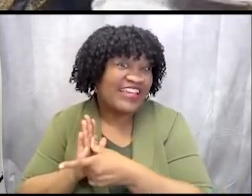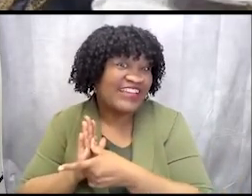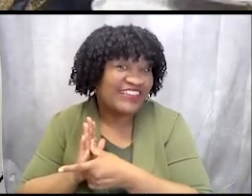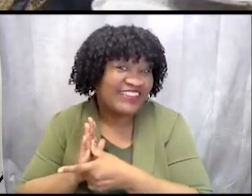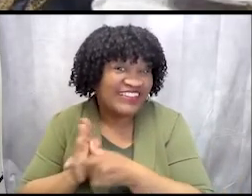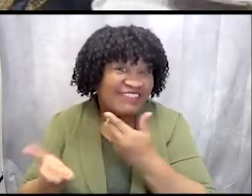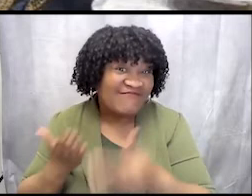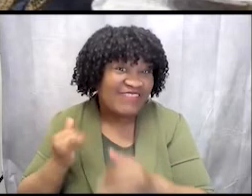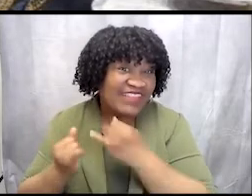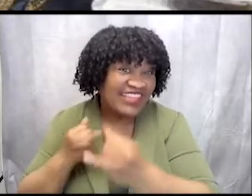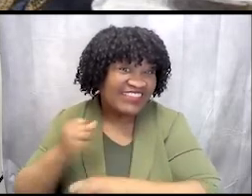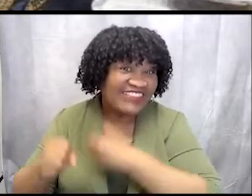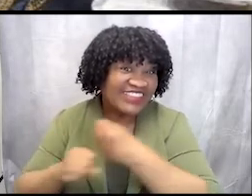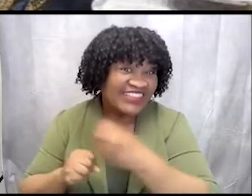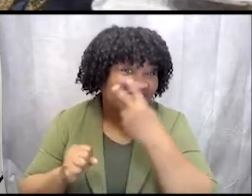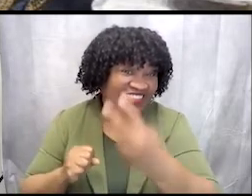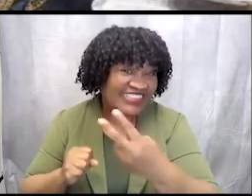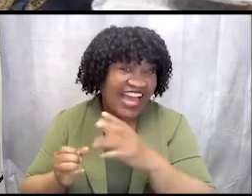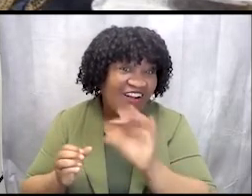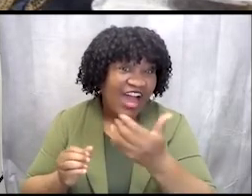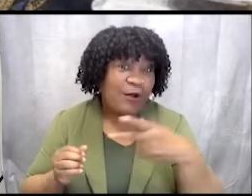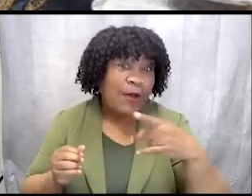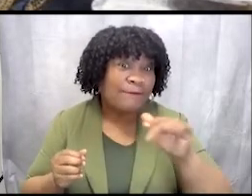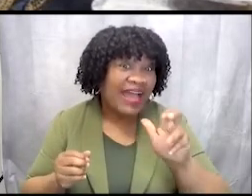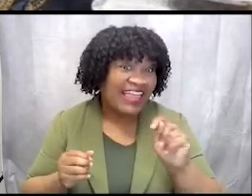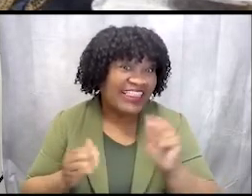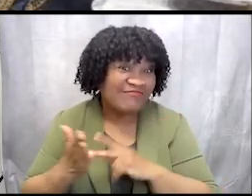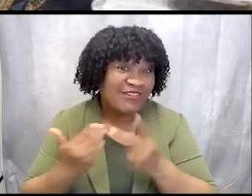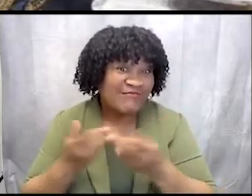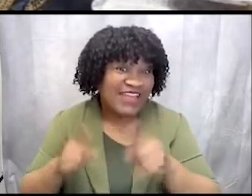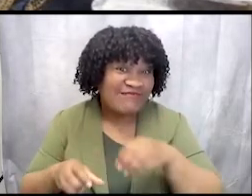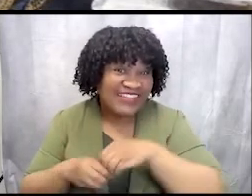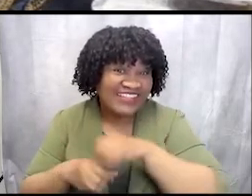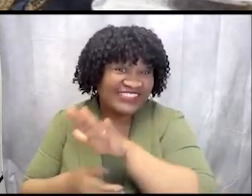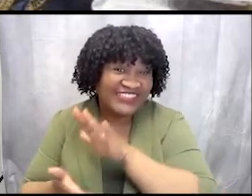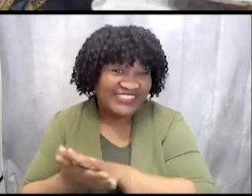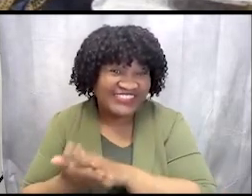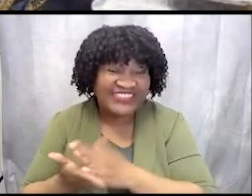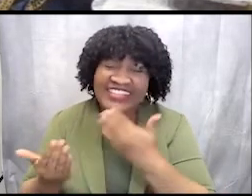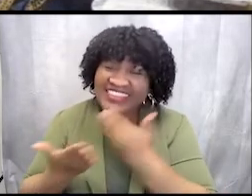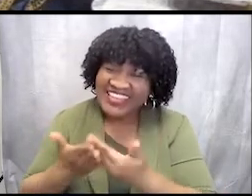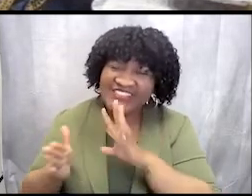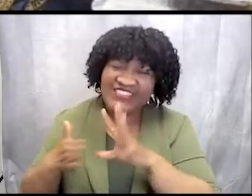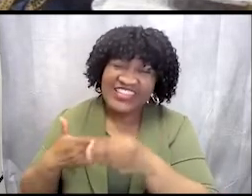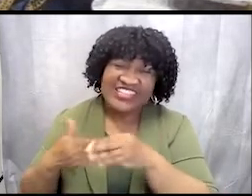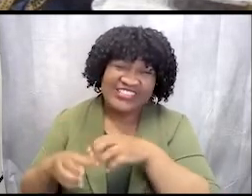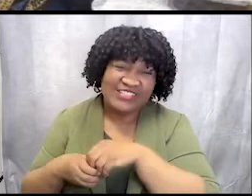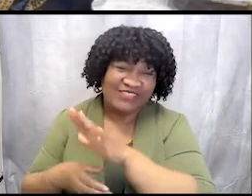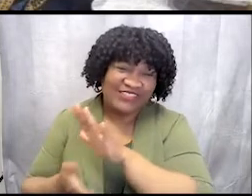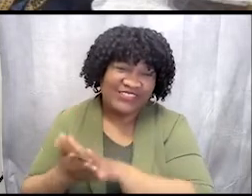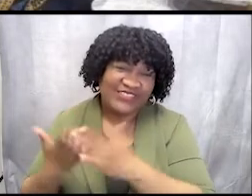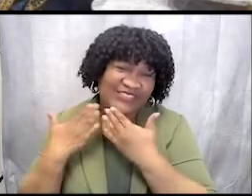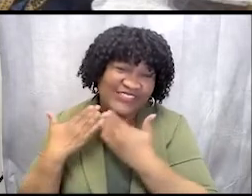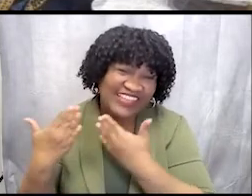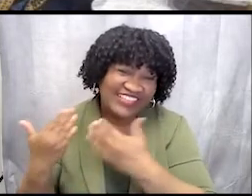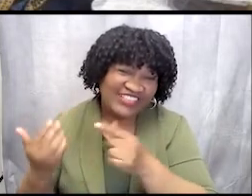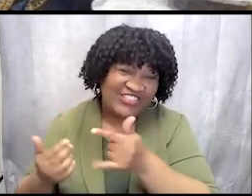I don't know, maybe at the end of the year to see how that is going. But we thank you for your involvement and your leadership at your school. Thank you. - Thank you.